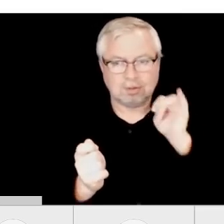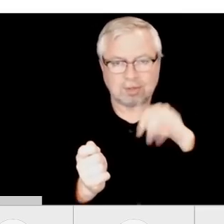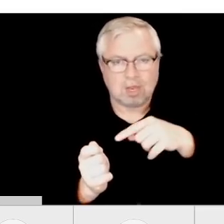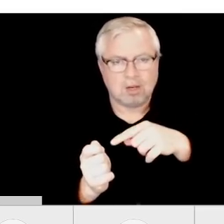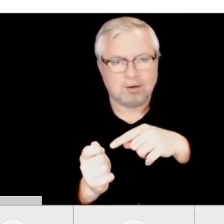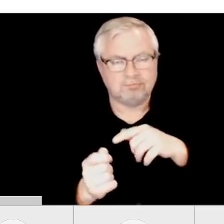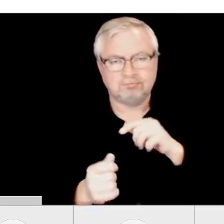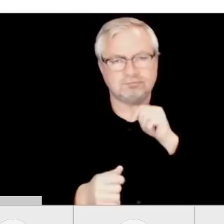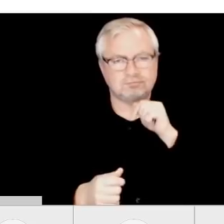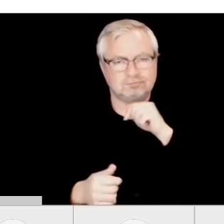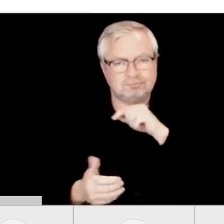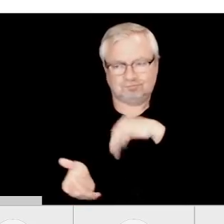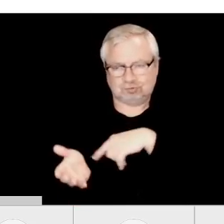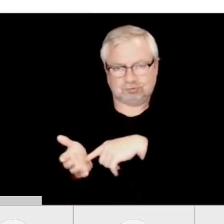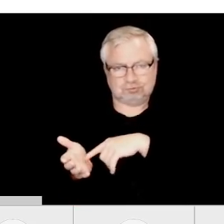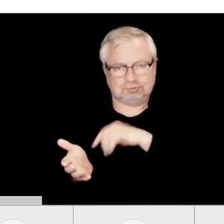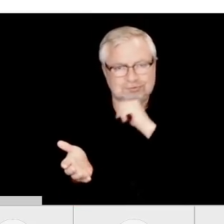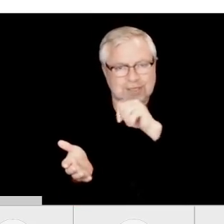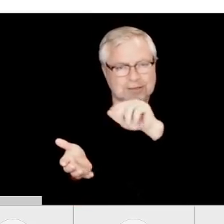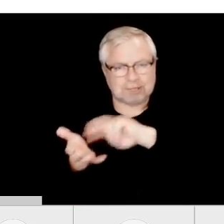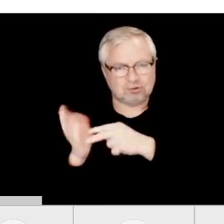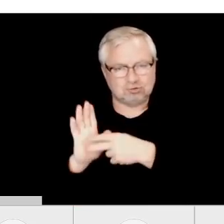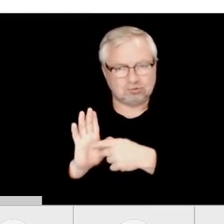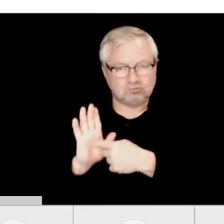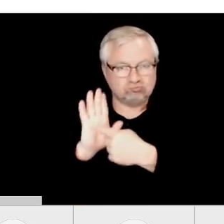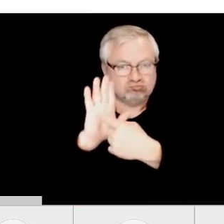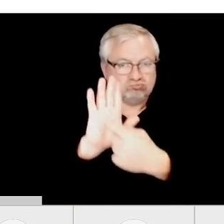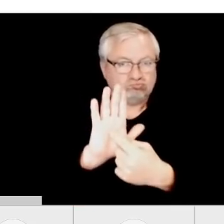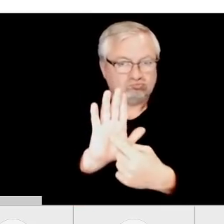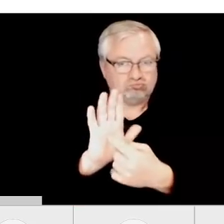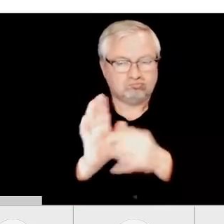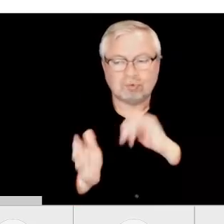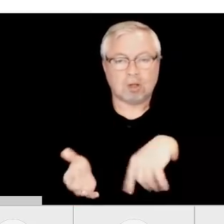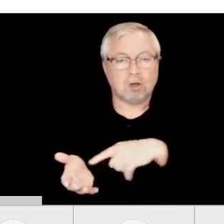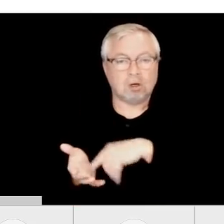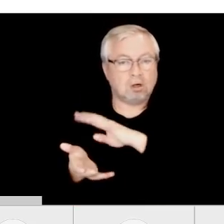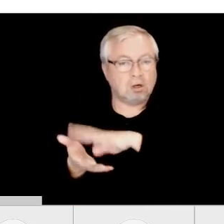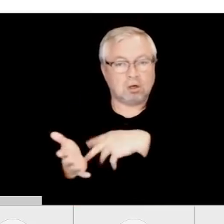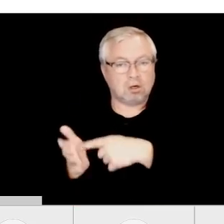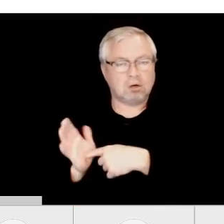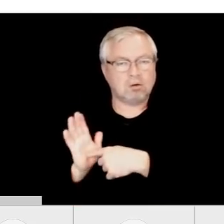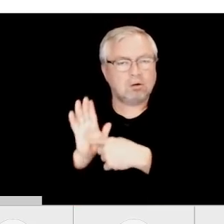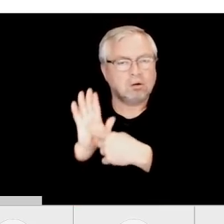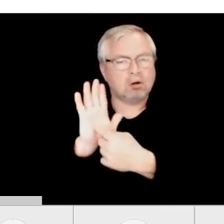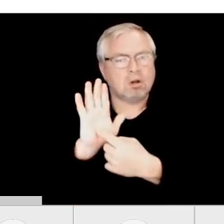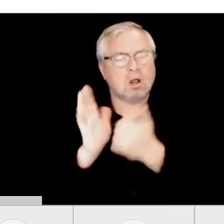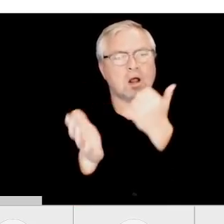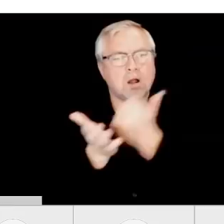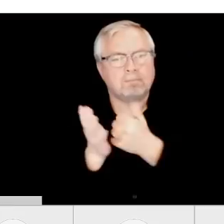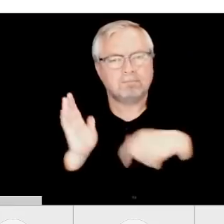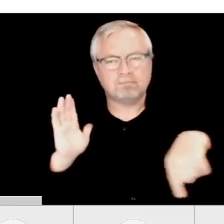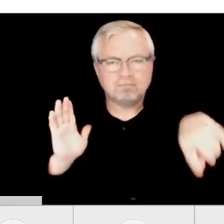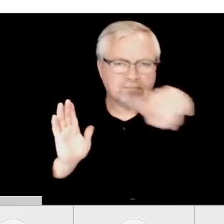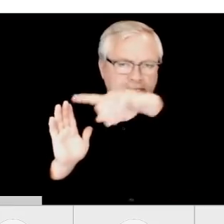I think it's intended to illustrate kind of relative effects.